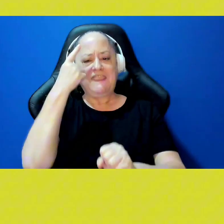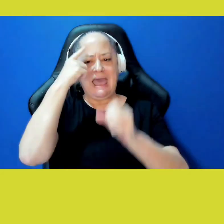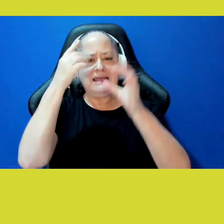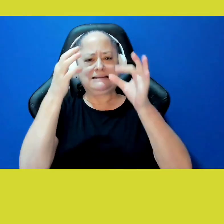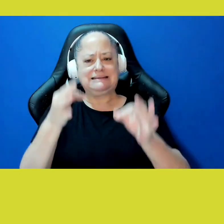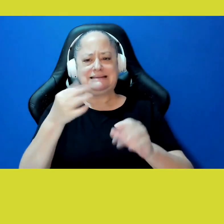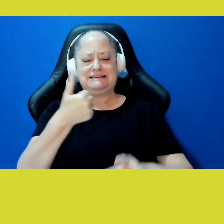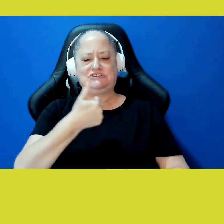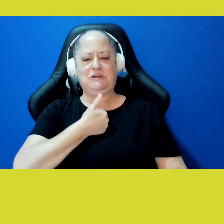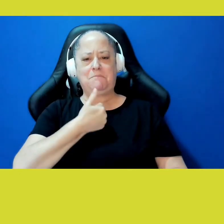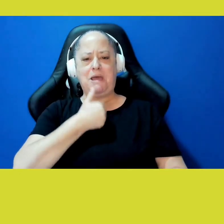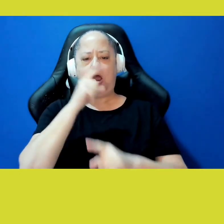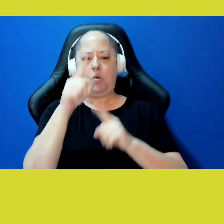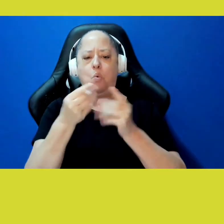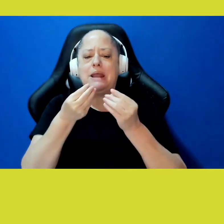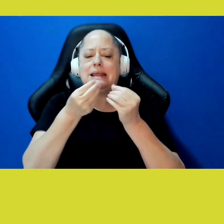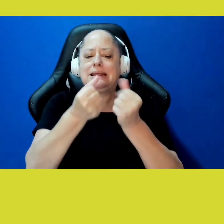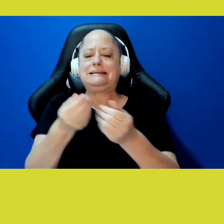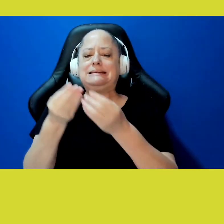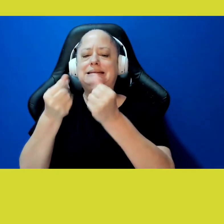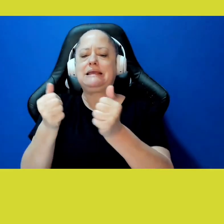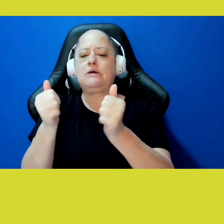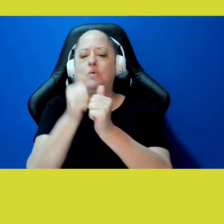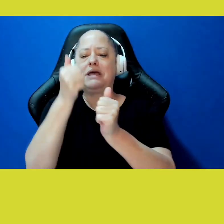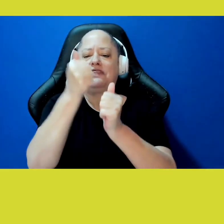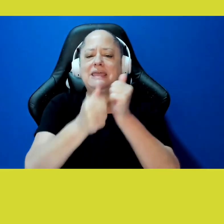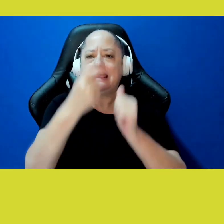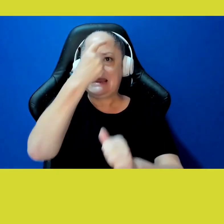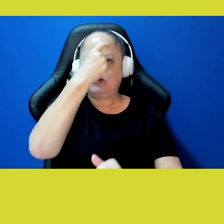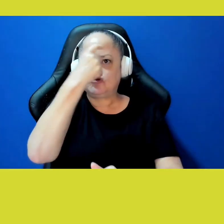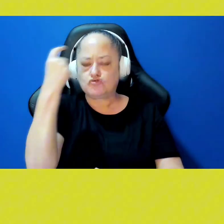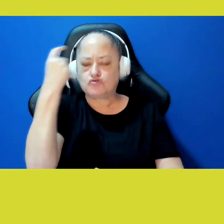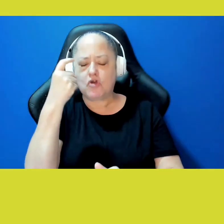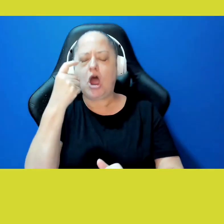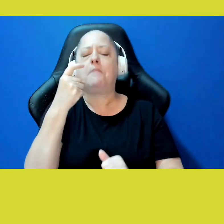deal with each trauma at a pace, and going into a